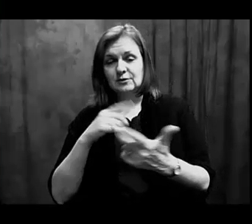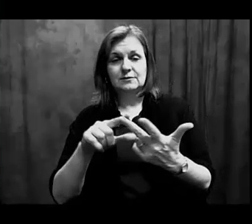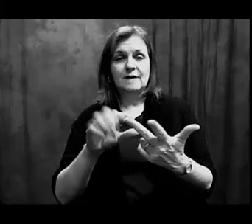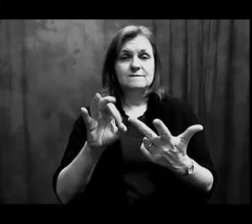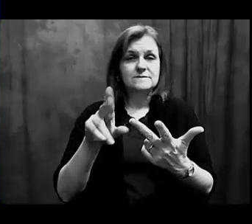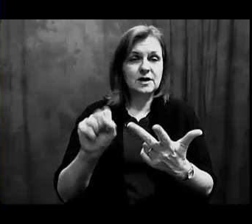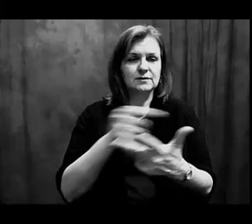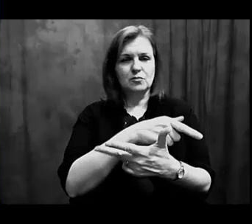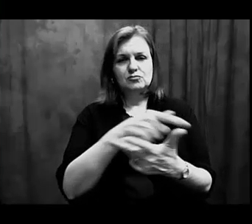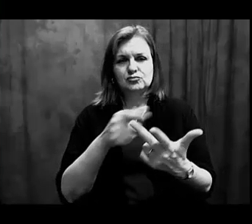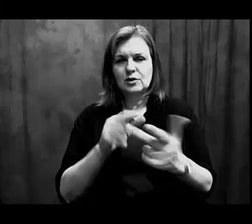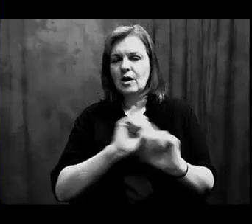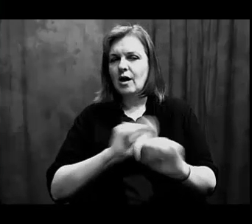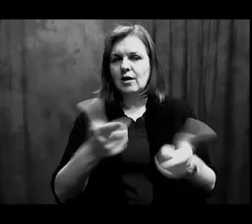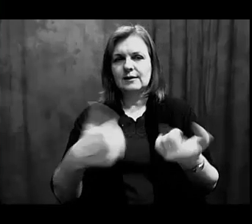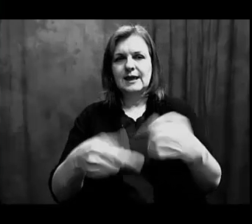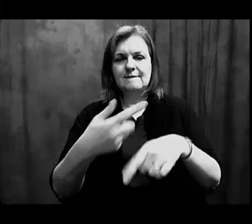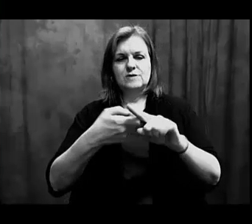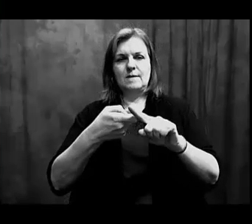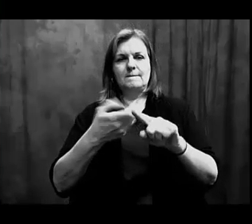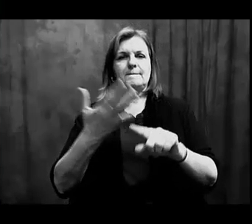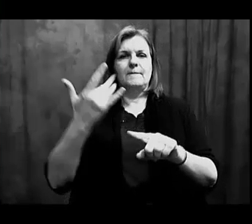all arise from